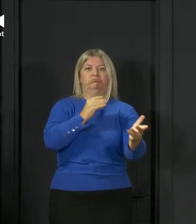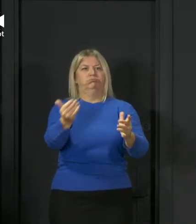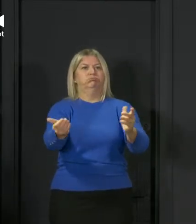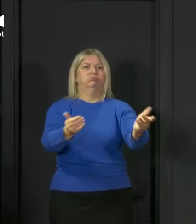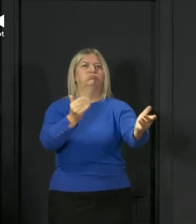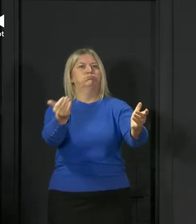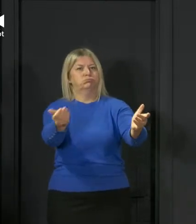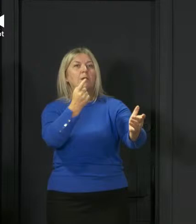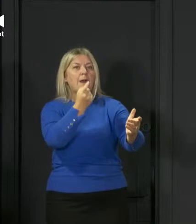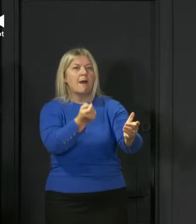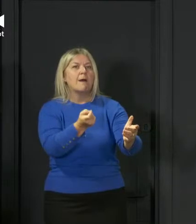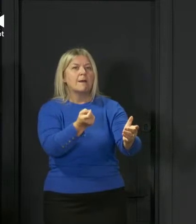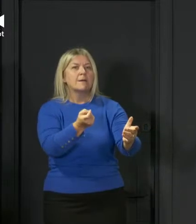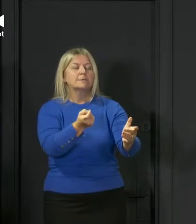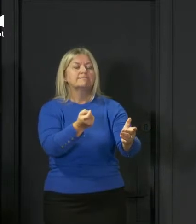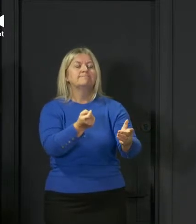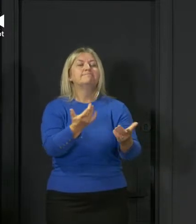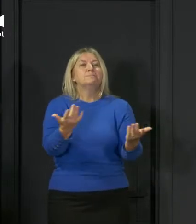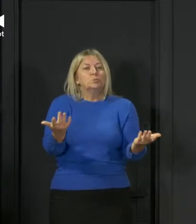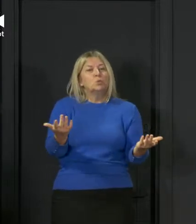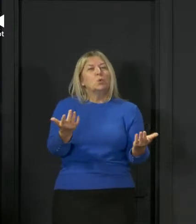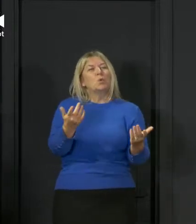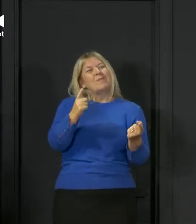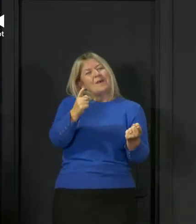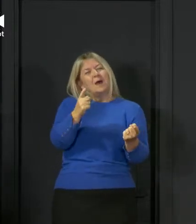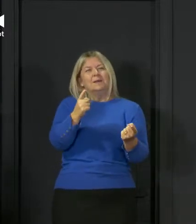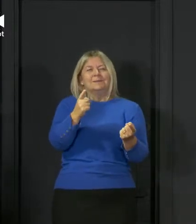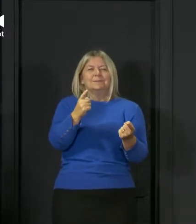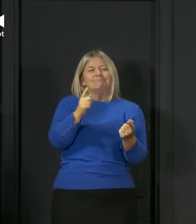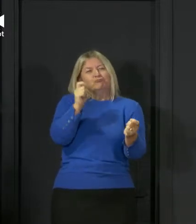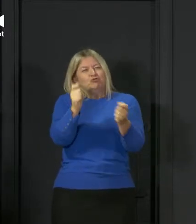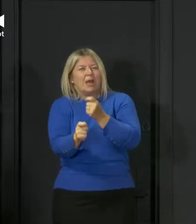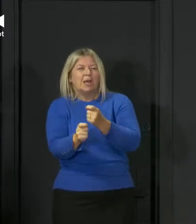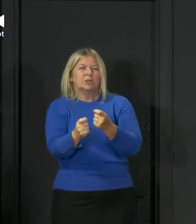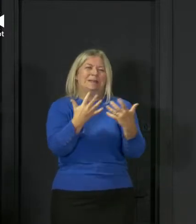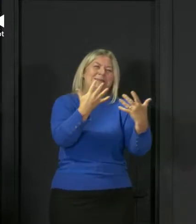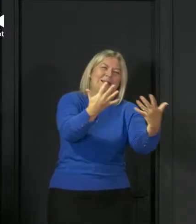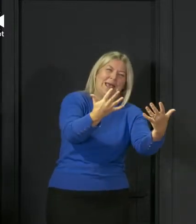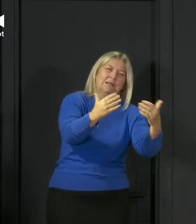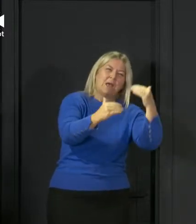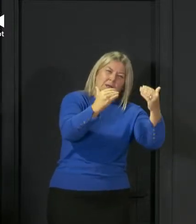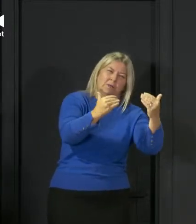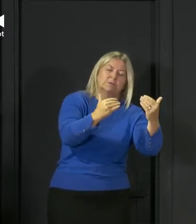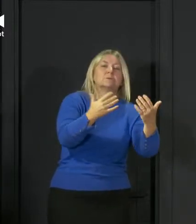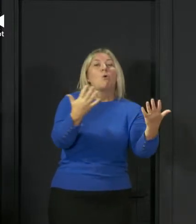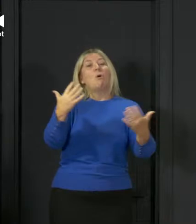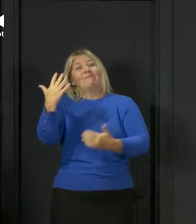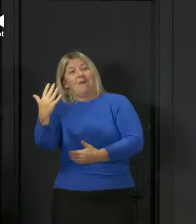change, while I'm sure not satisfying everybody, will strike a better balance between supporting